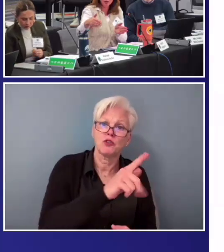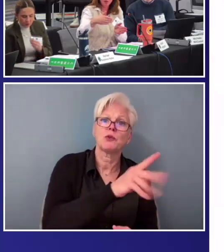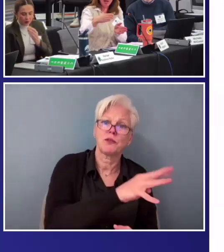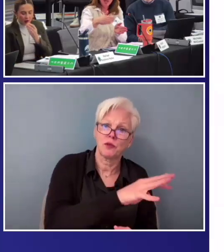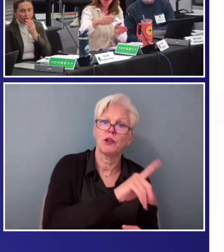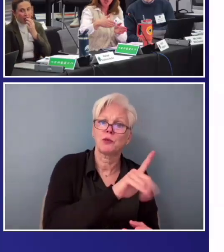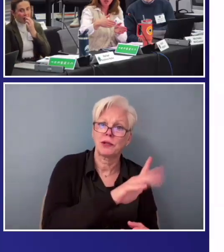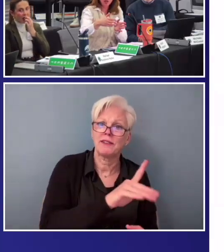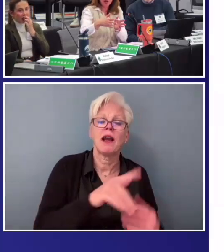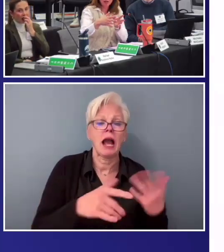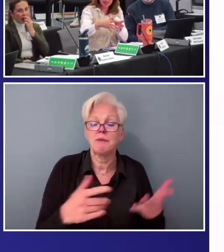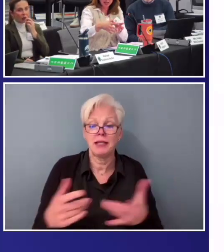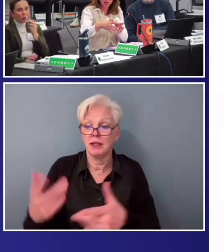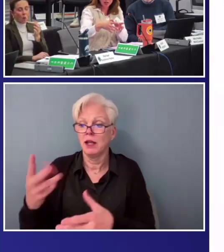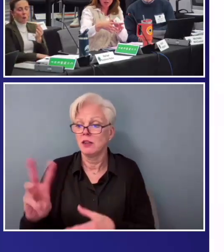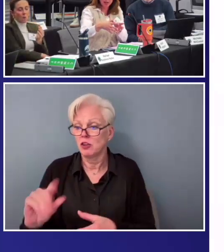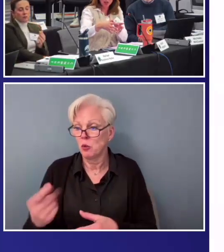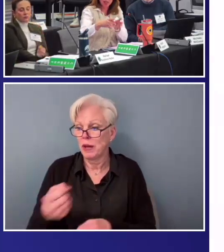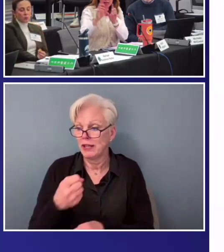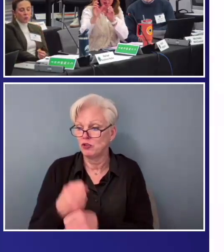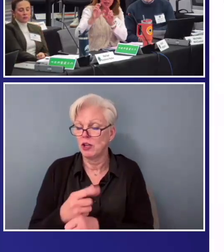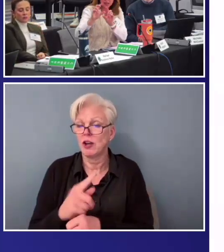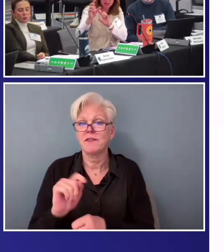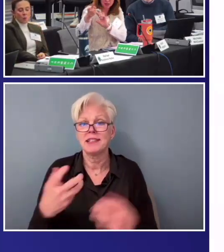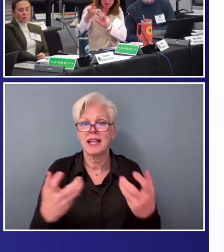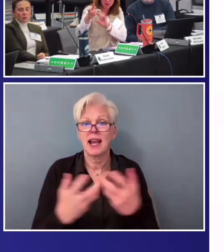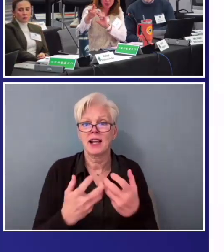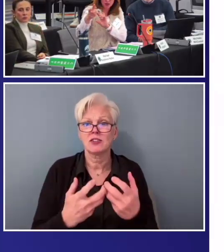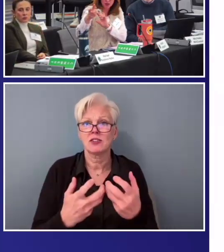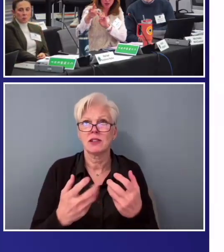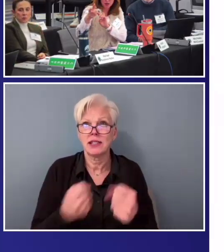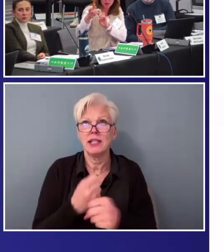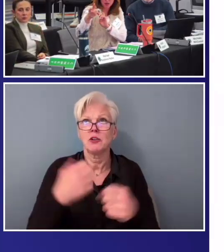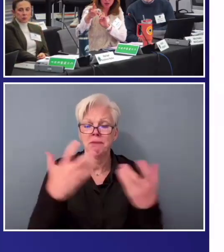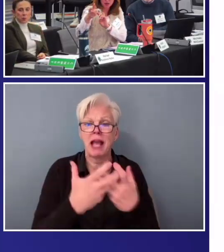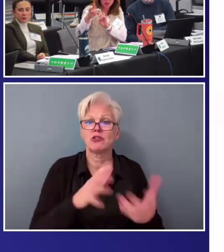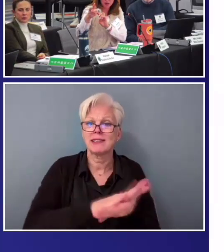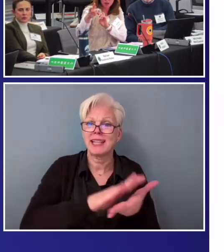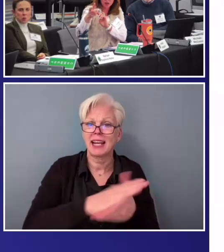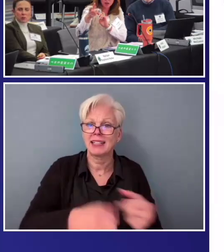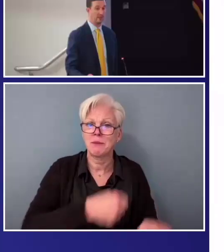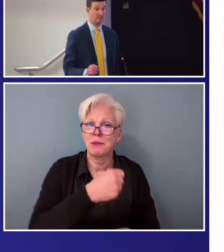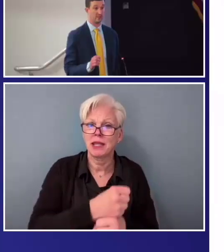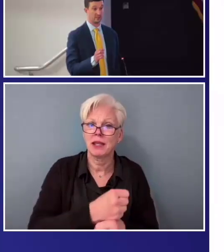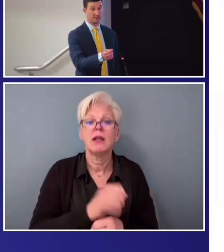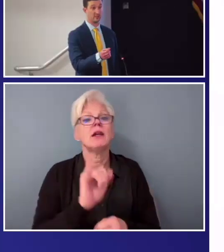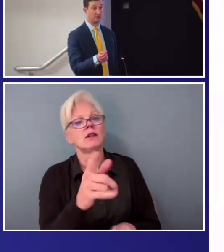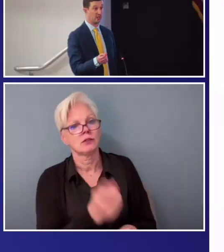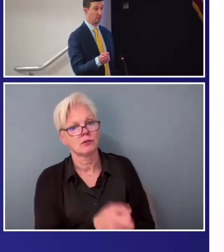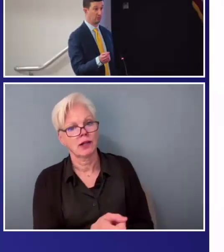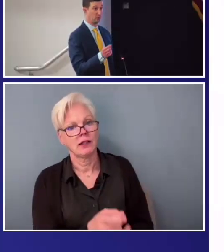So the wage year of the tax year matches the academic year? This is, this is right. And this does get into the timeline